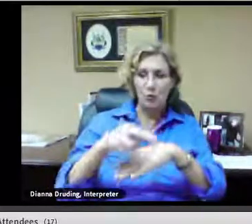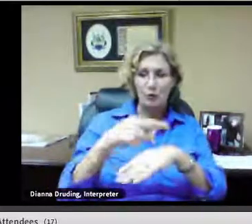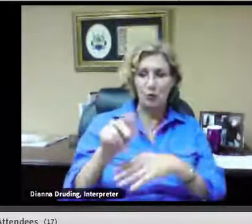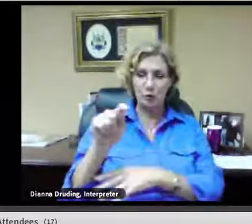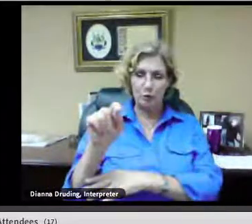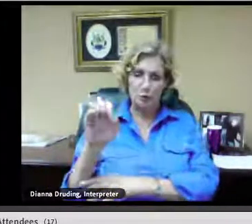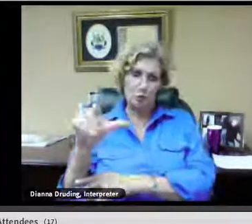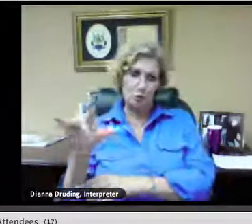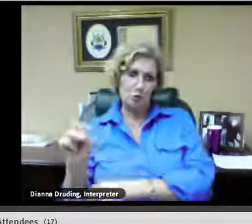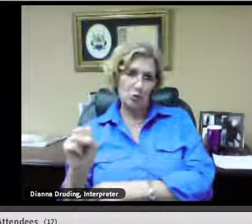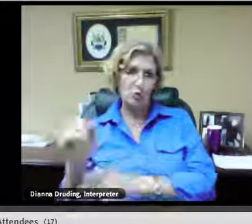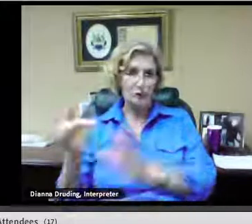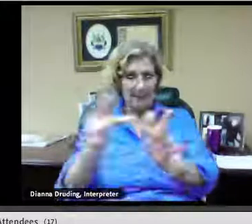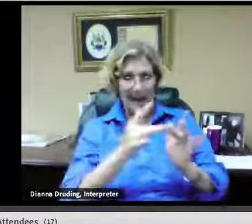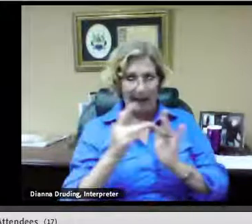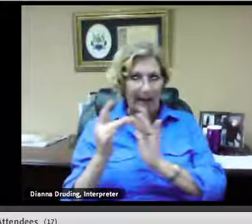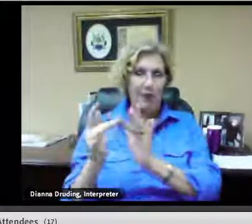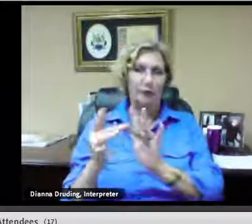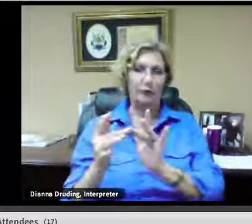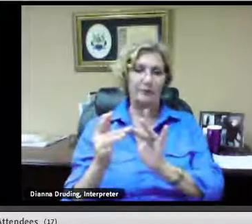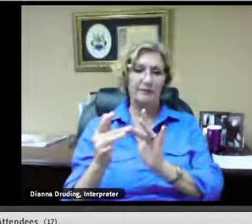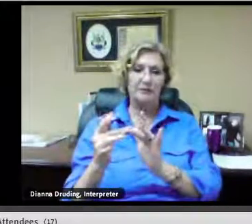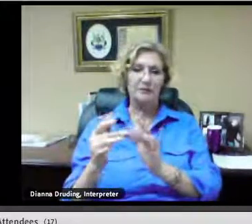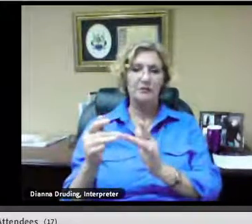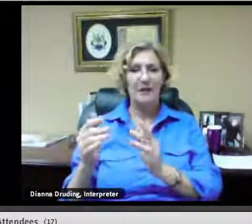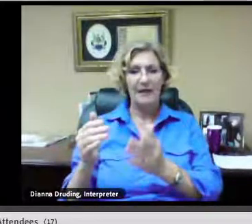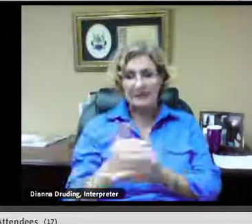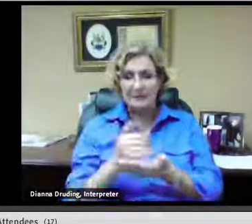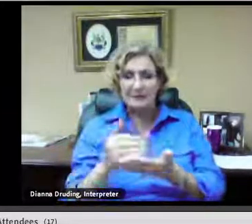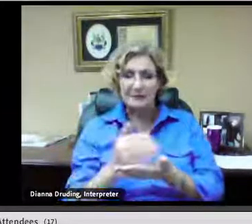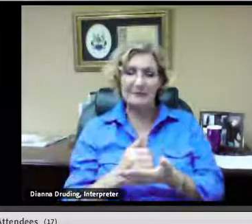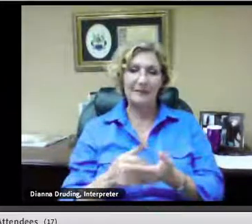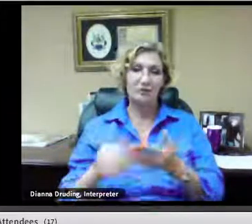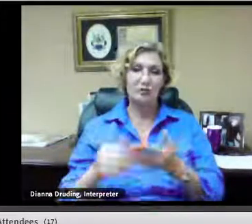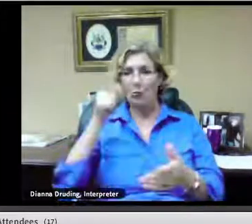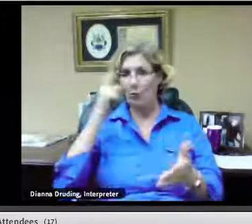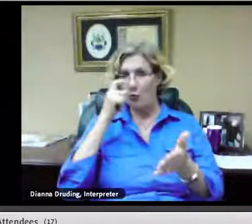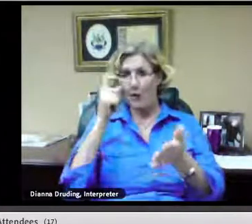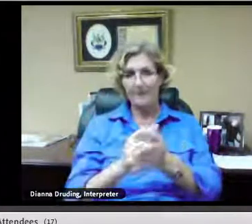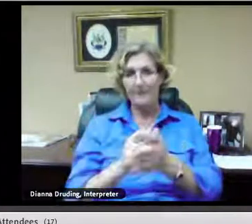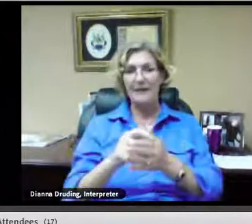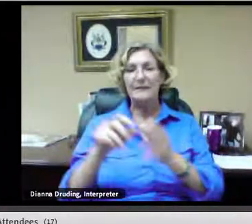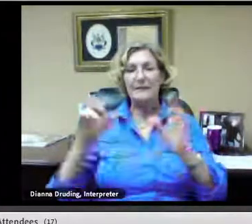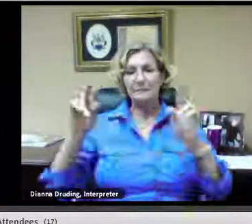There's a lot of different things. You know, short version, think accessibility.